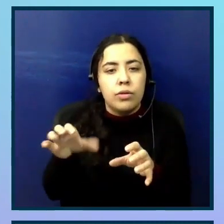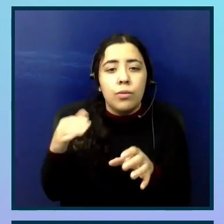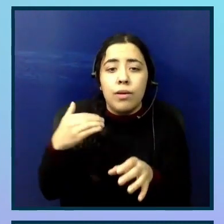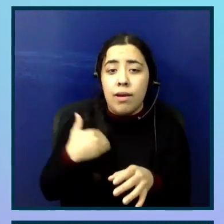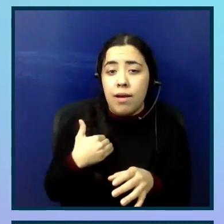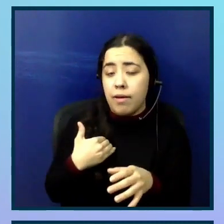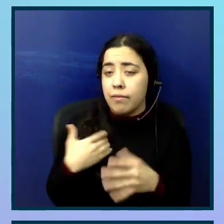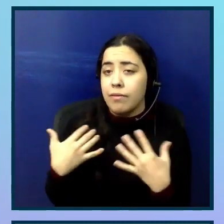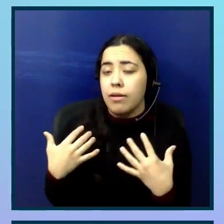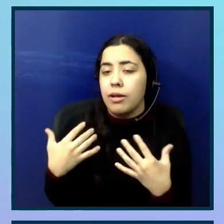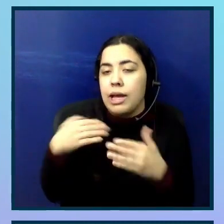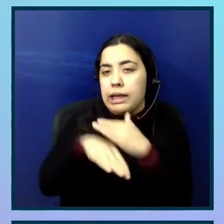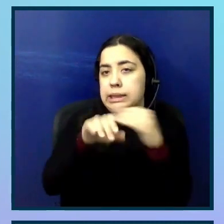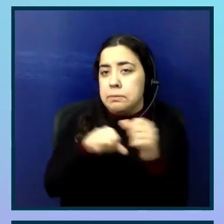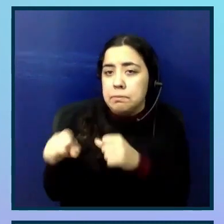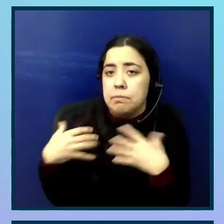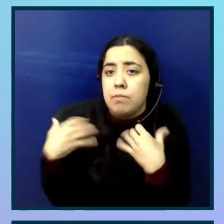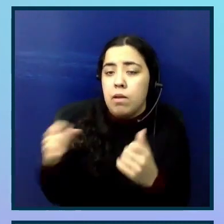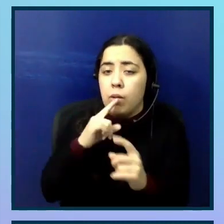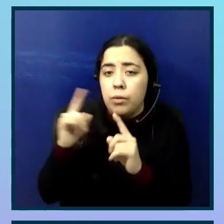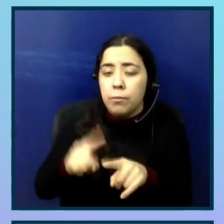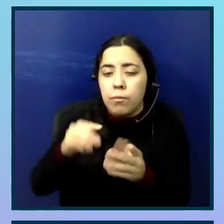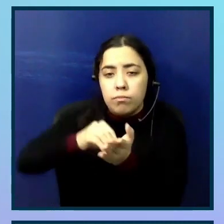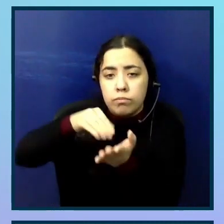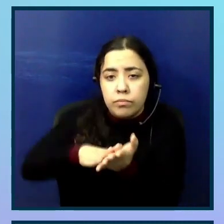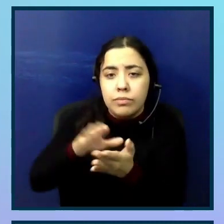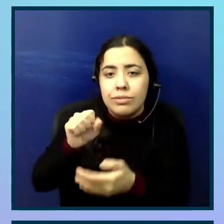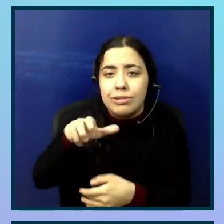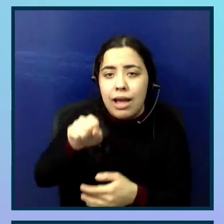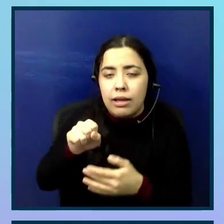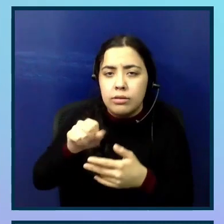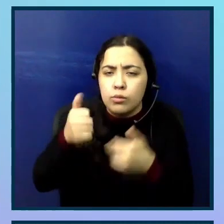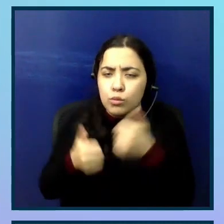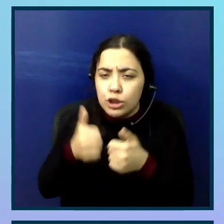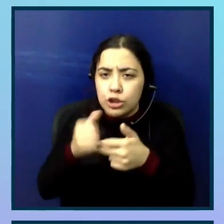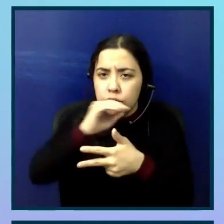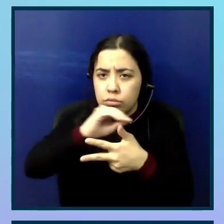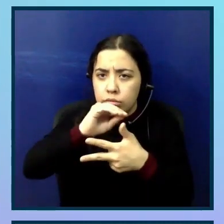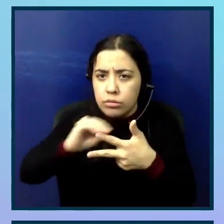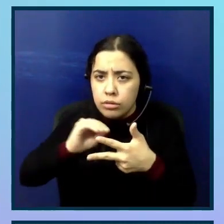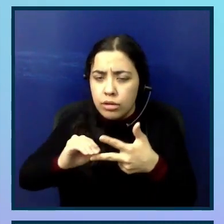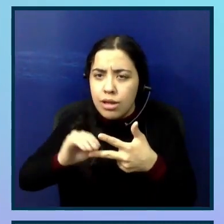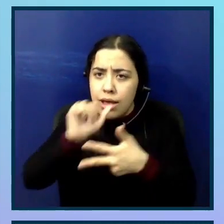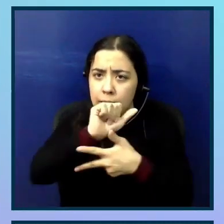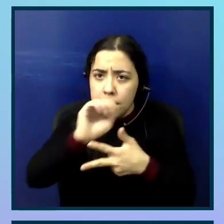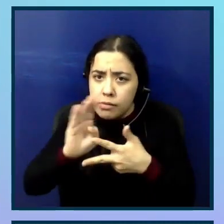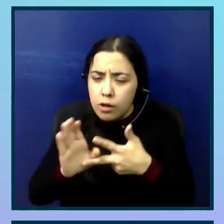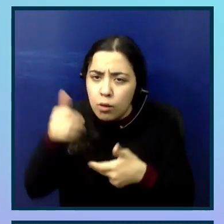which documents the level of SAS-C compliance for that feature. And any bugs that linger after launch,